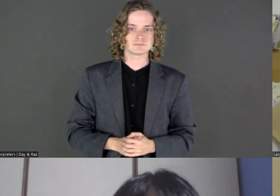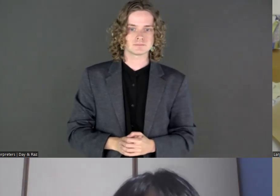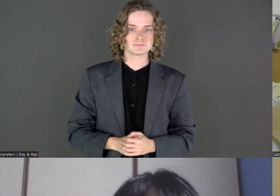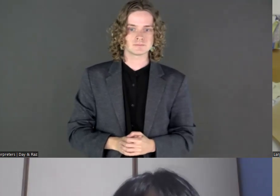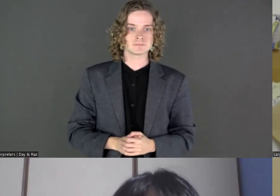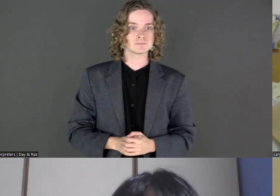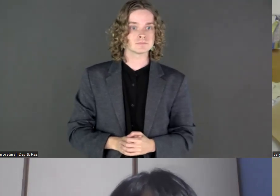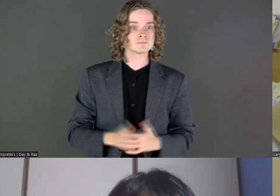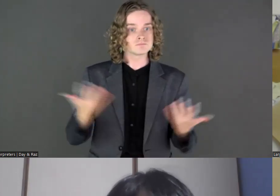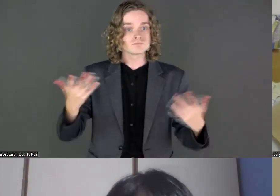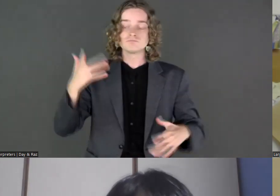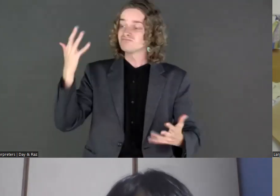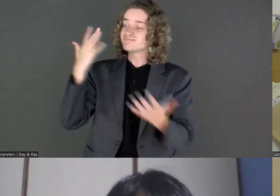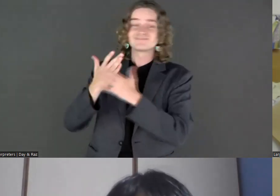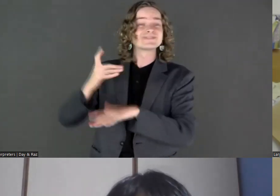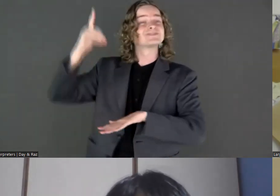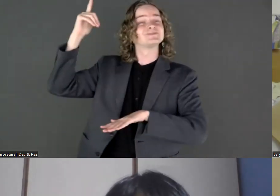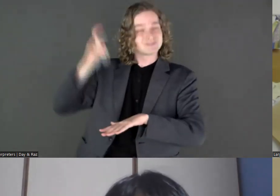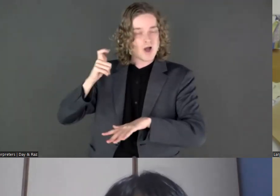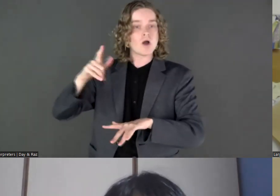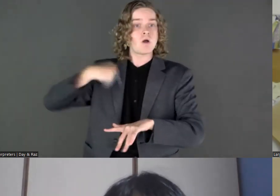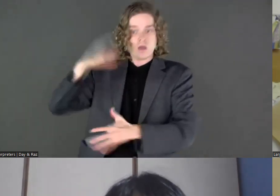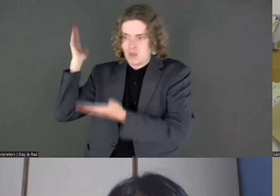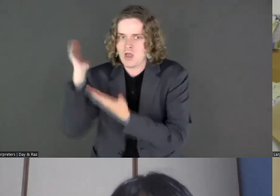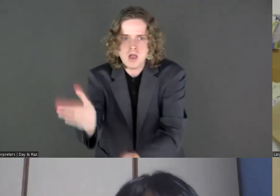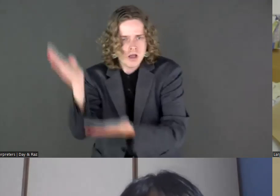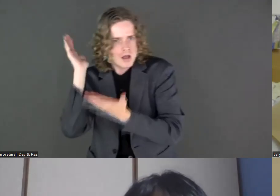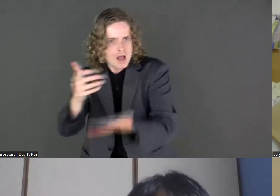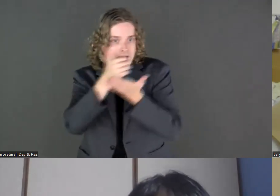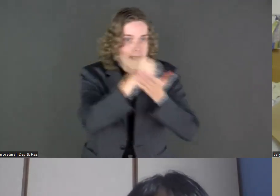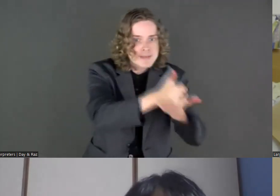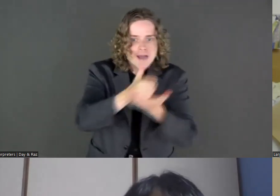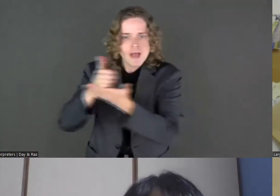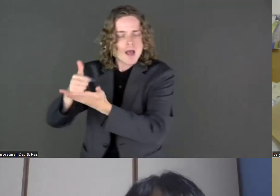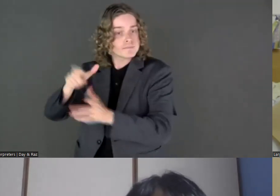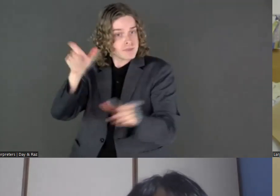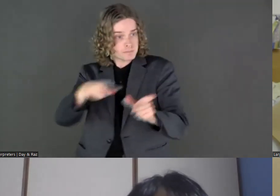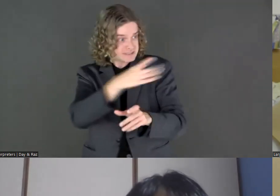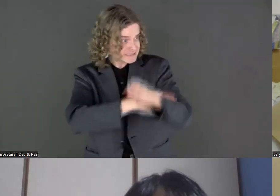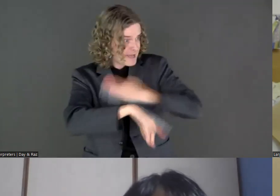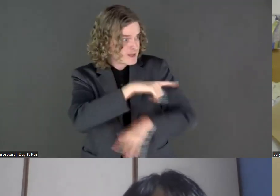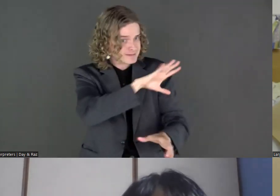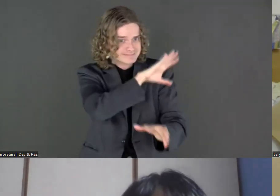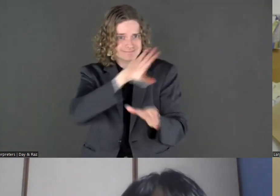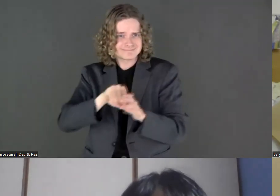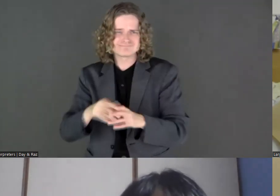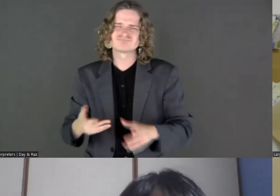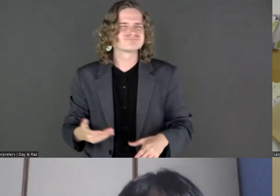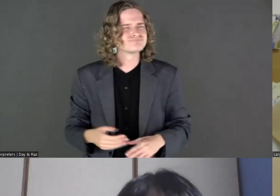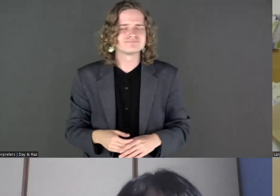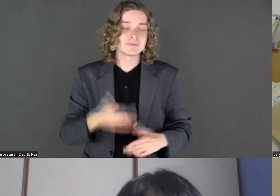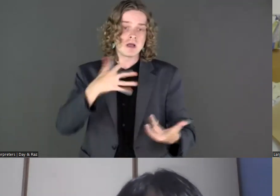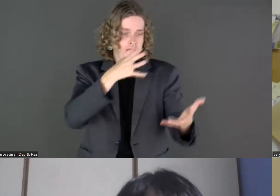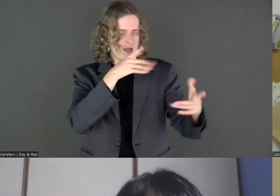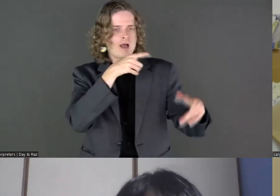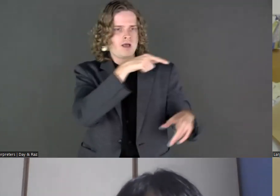we talk about the people with disabilities that are concerned the hygiene, finances, and also the